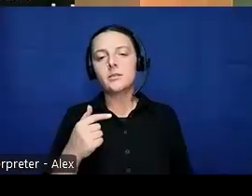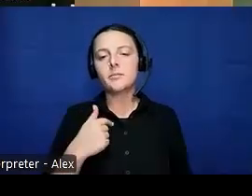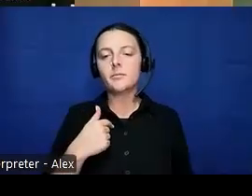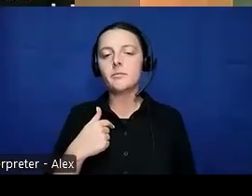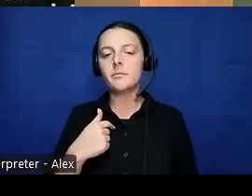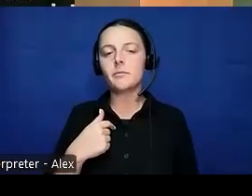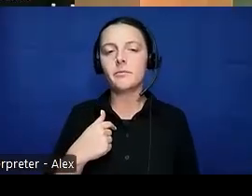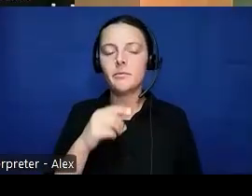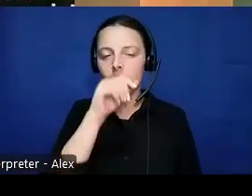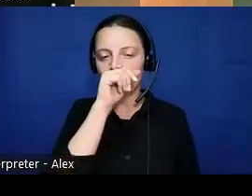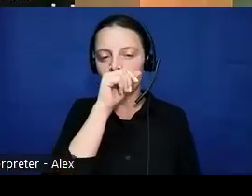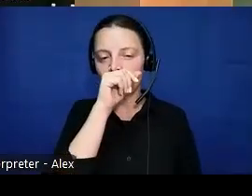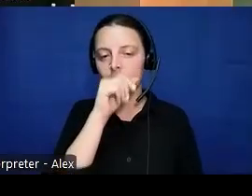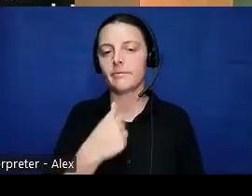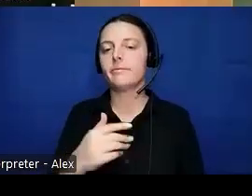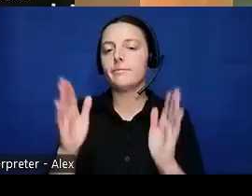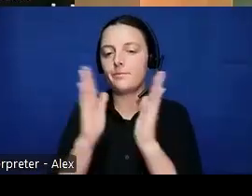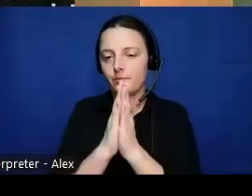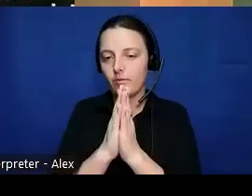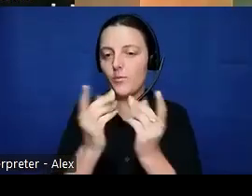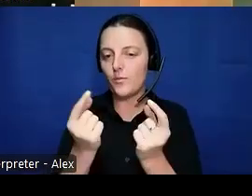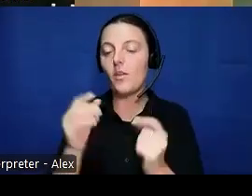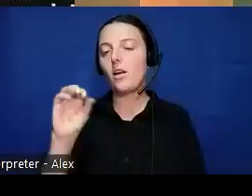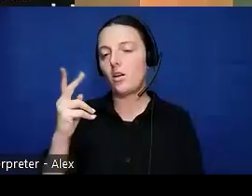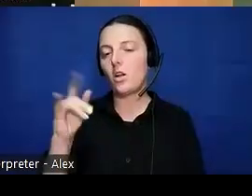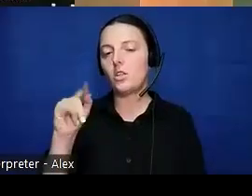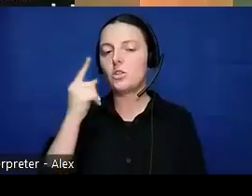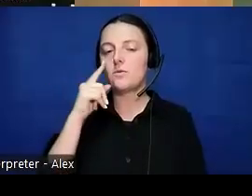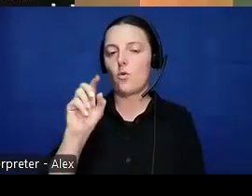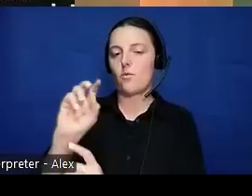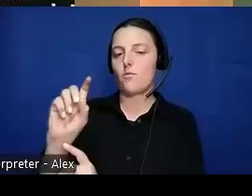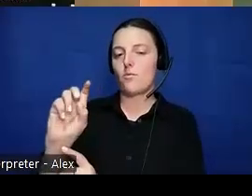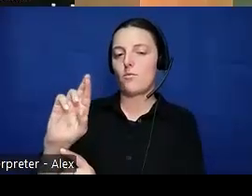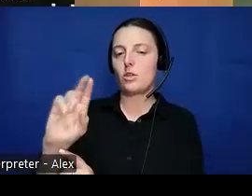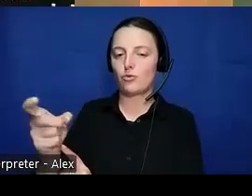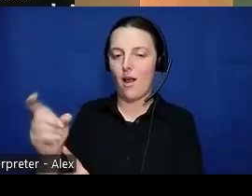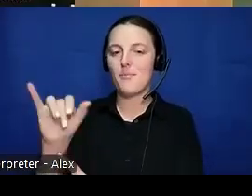to prescribe the anti-depressant medication. Um, when I presented this to oncology groups,